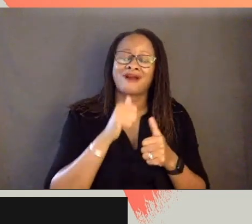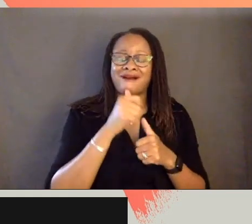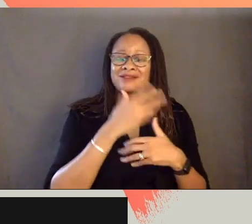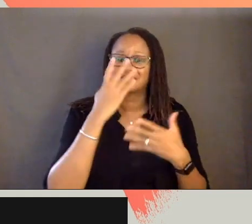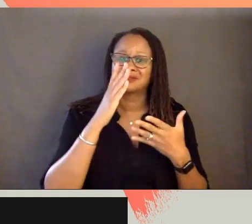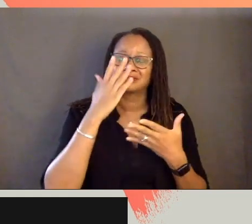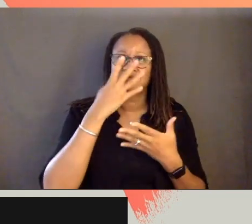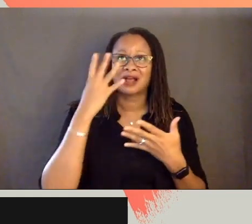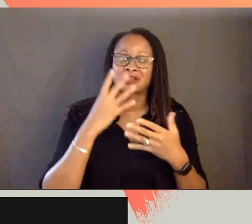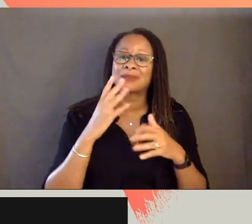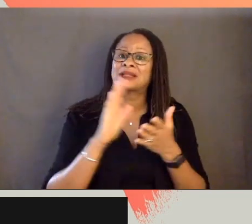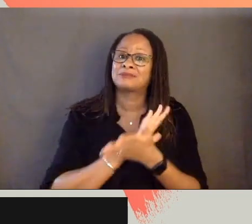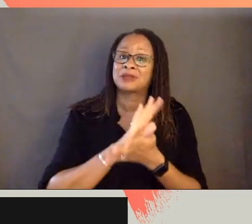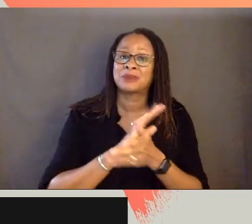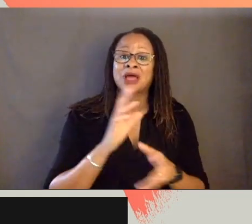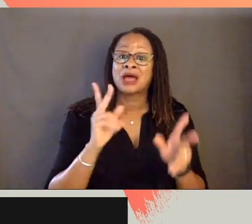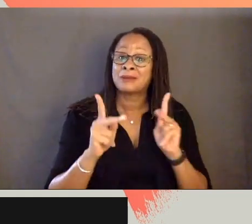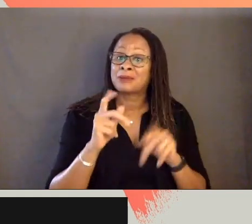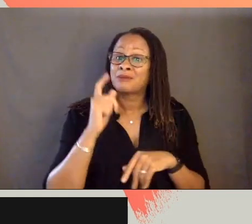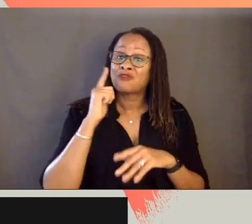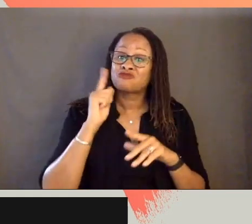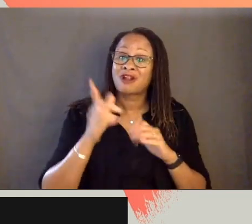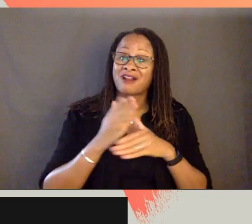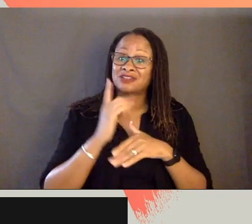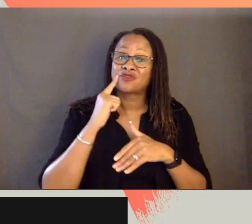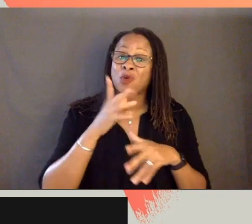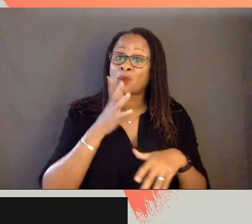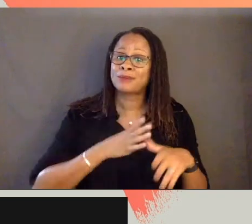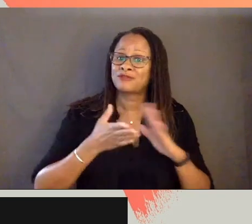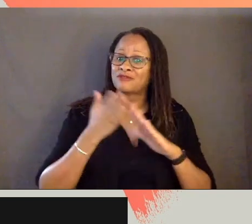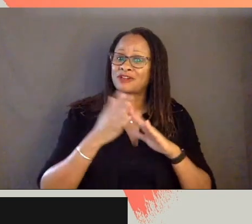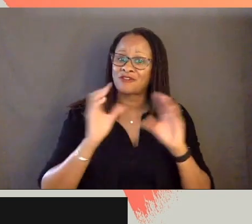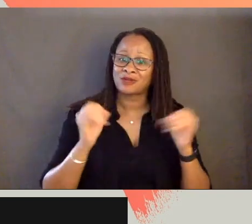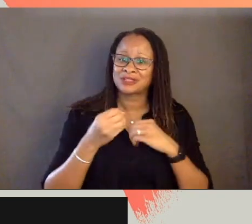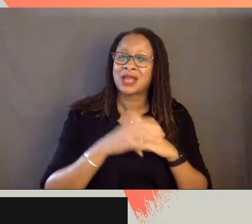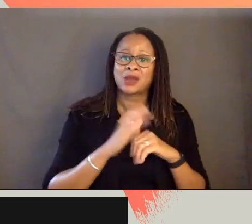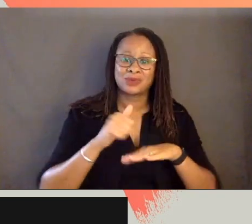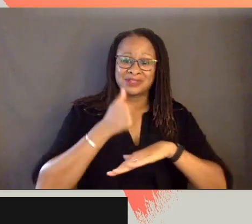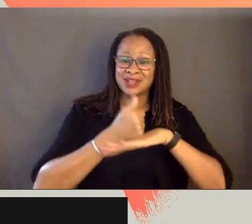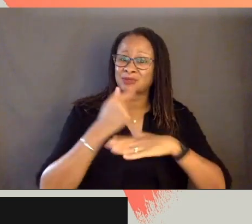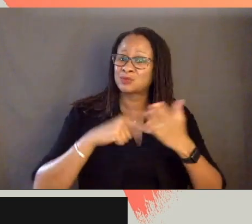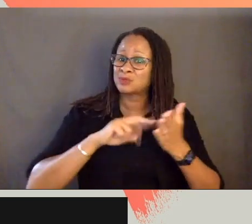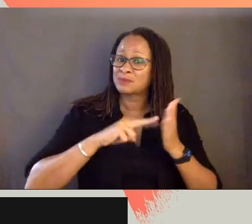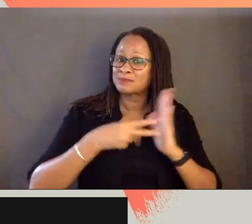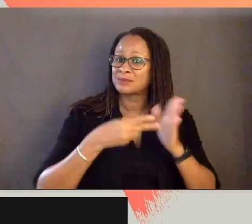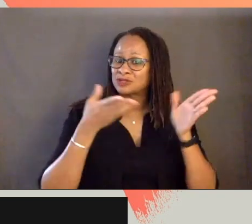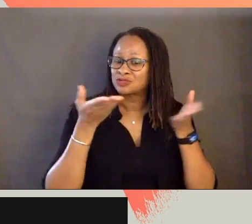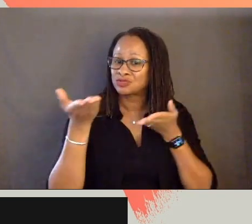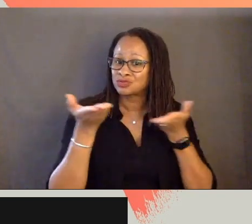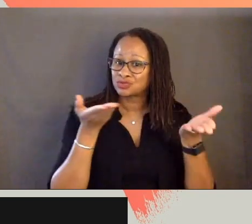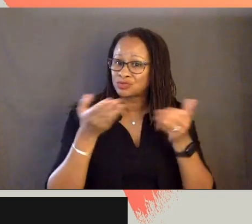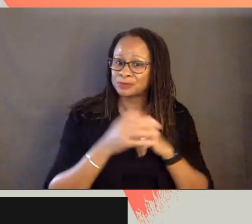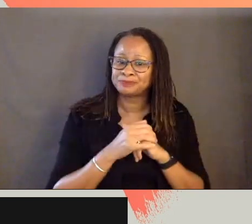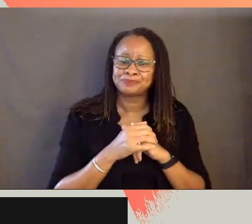to write and repair our democracy and we establish what it means to serve. They raise questions of whether our stories